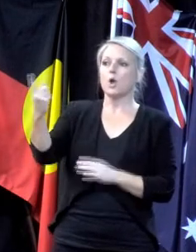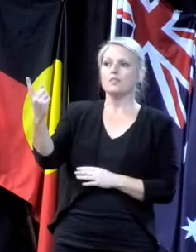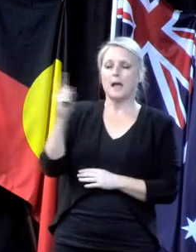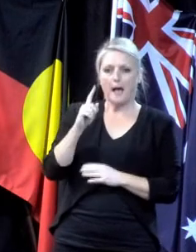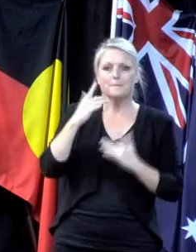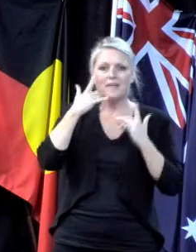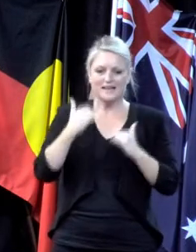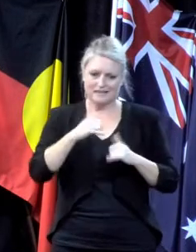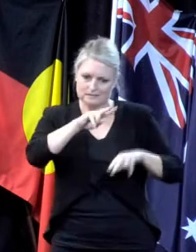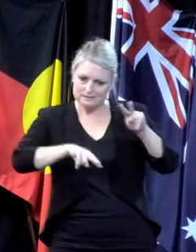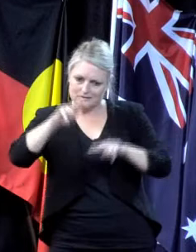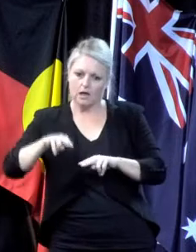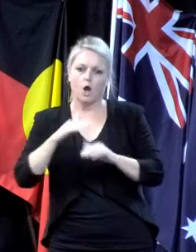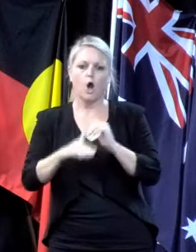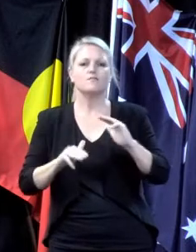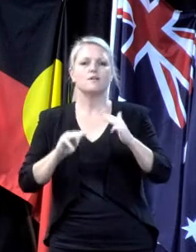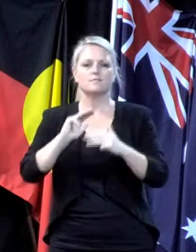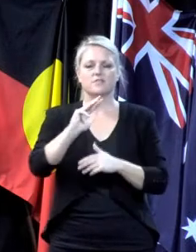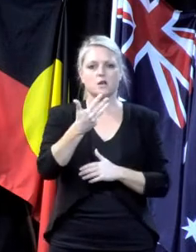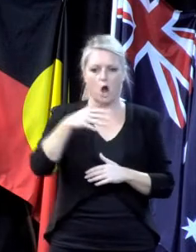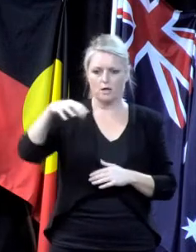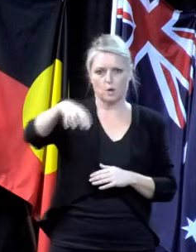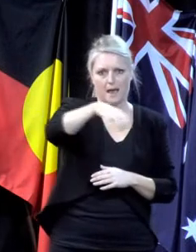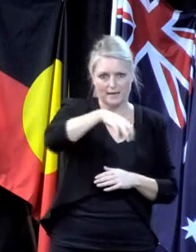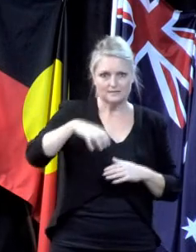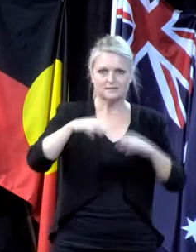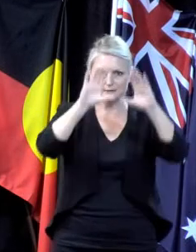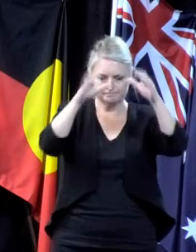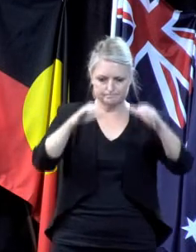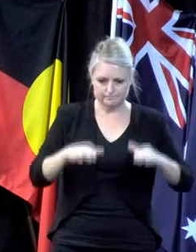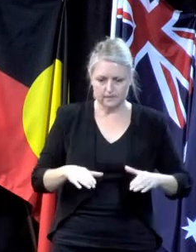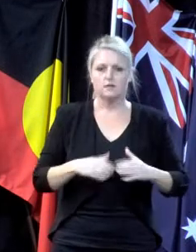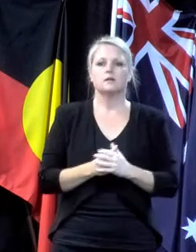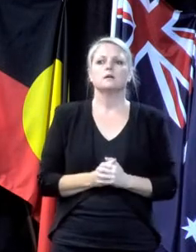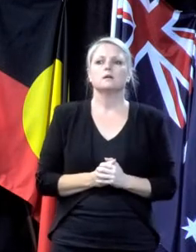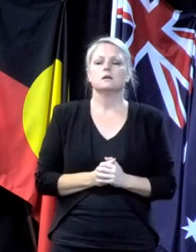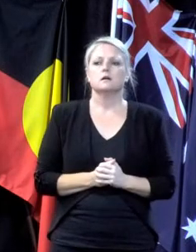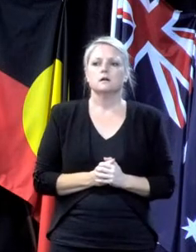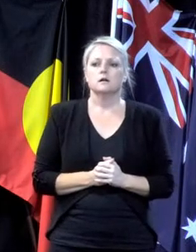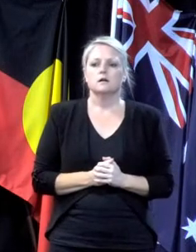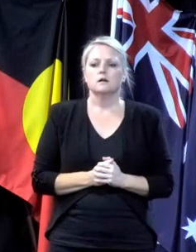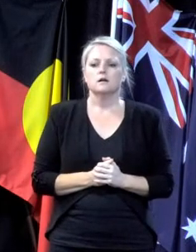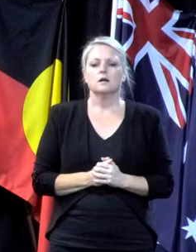hierarchy. In terms of prioritising future work, the school improvement unit